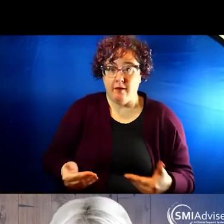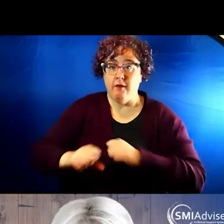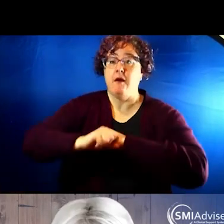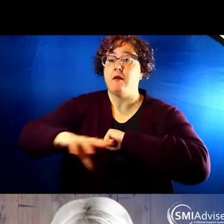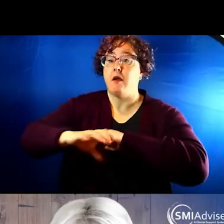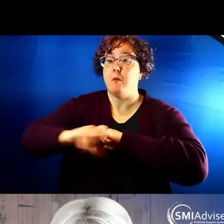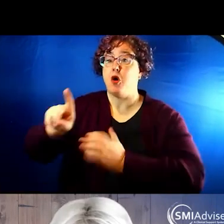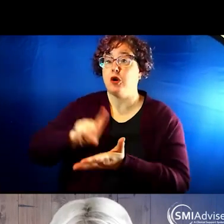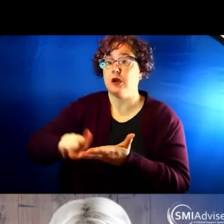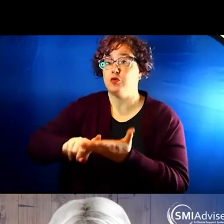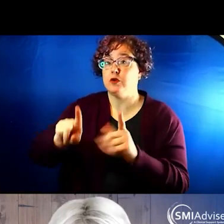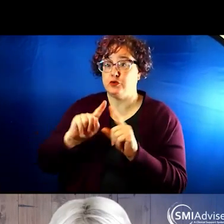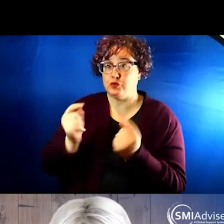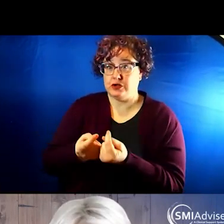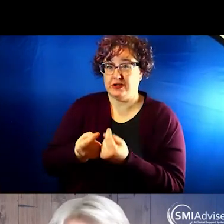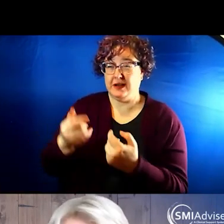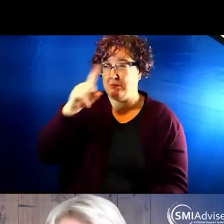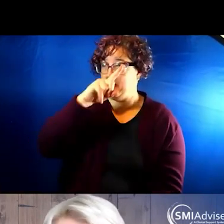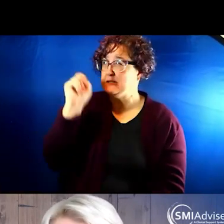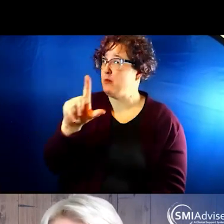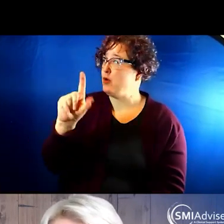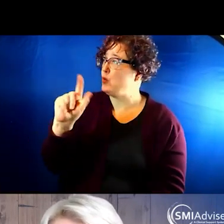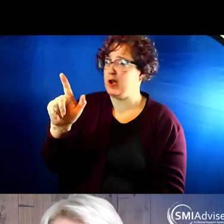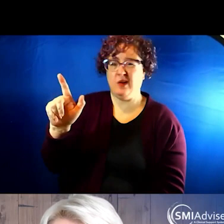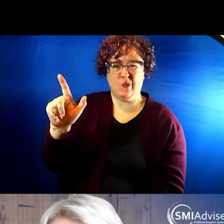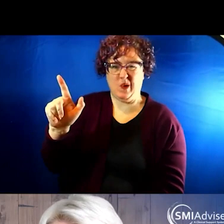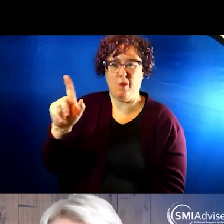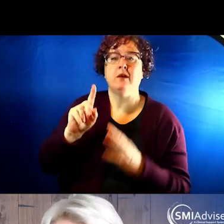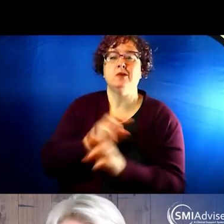US READY FOR THE LAUNCH OF THE 988 HOTLINE.